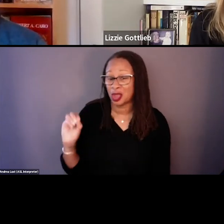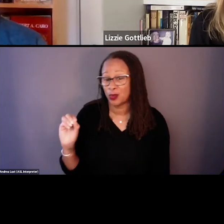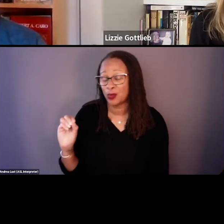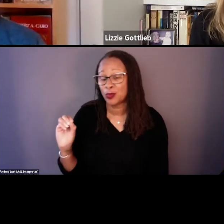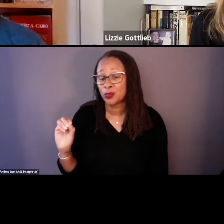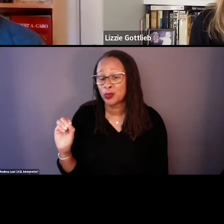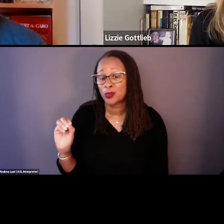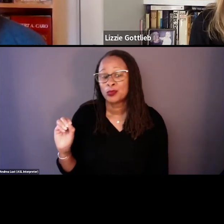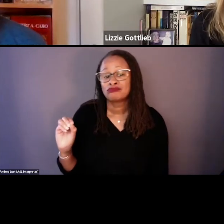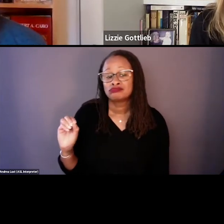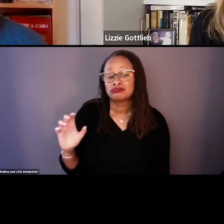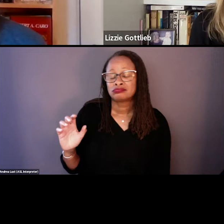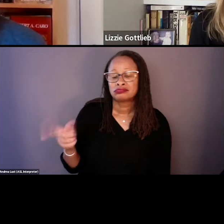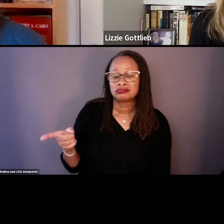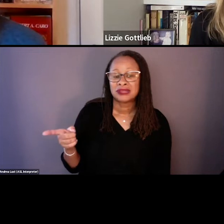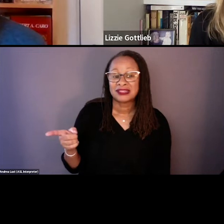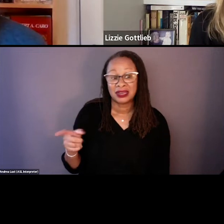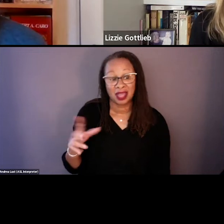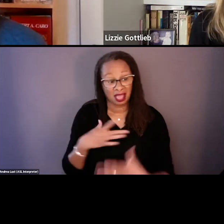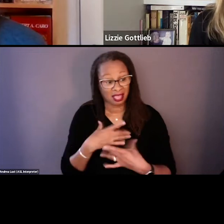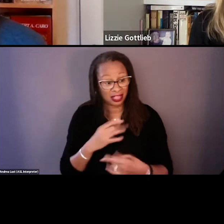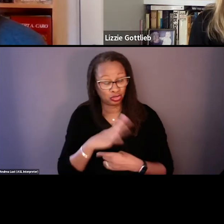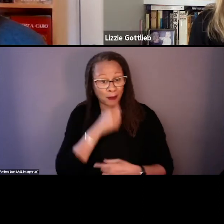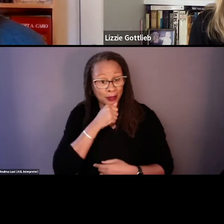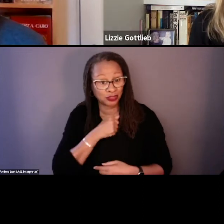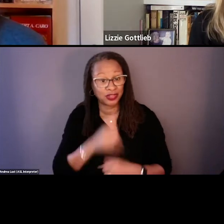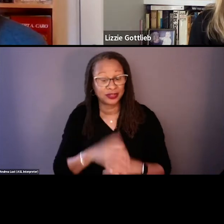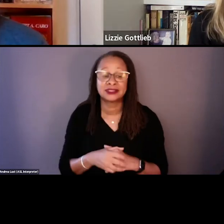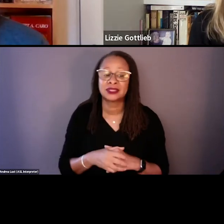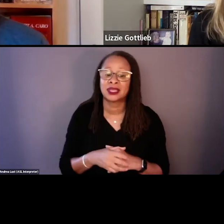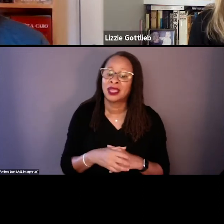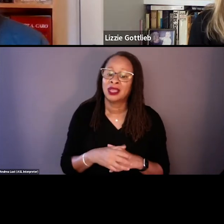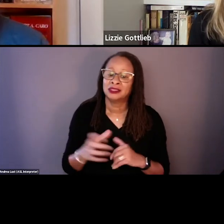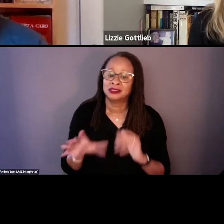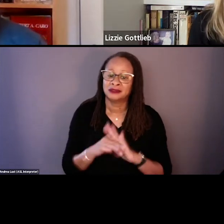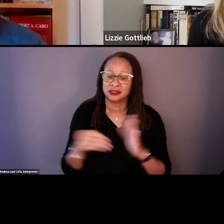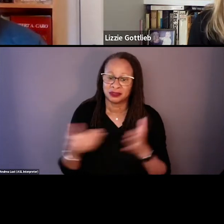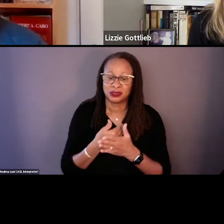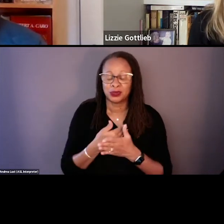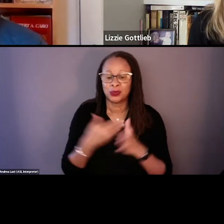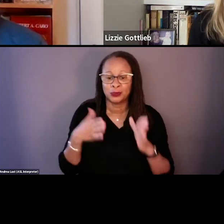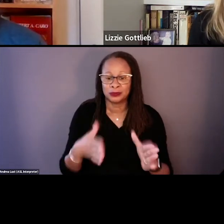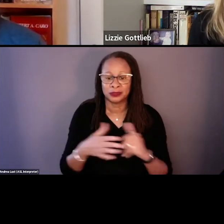I mean, the friendship was built outta this idea that he admired your perseverance, was there a newfound way